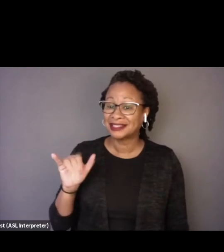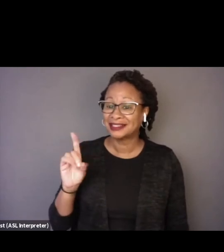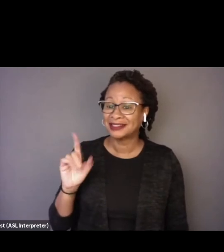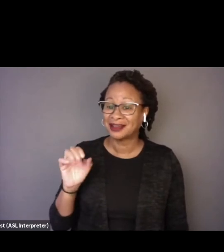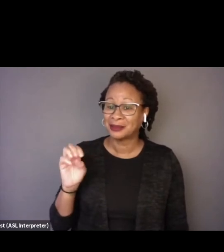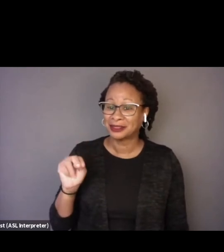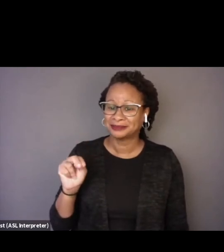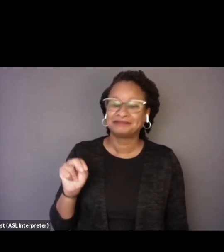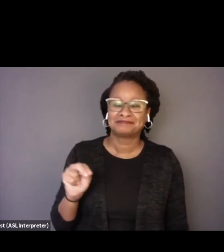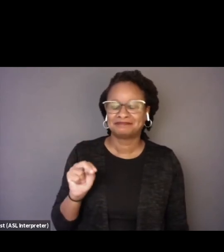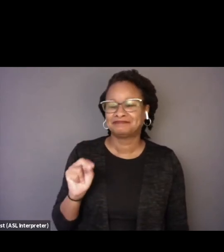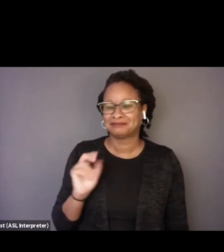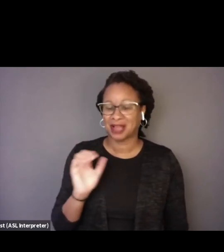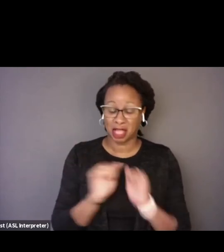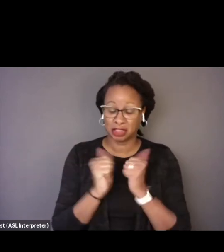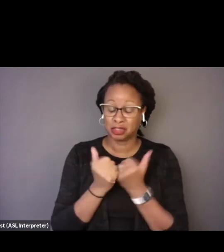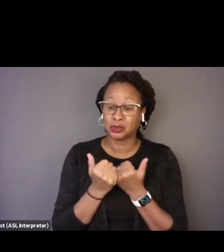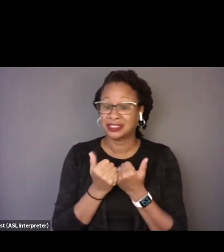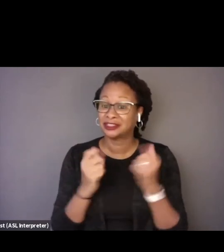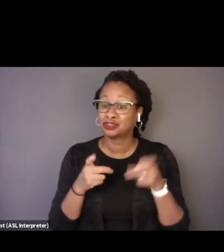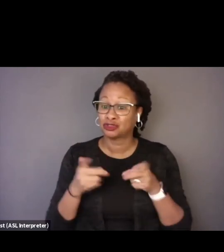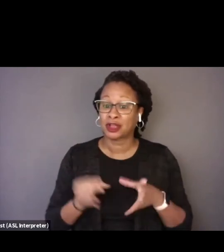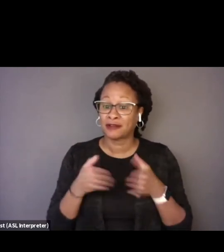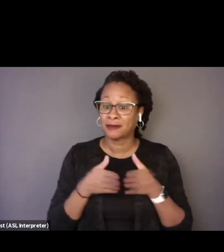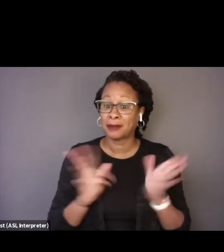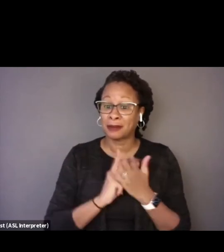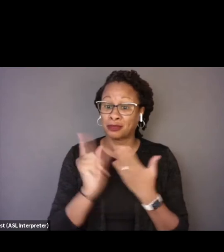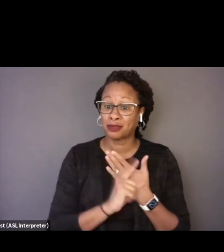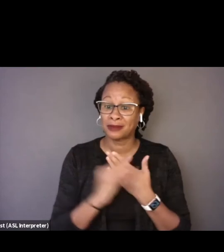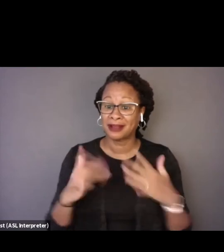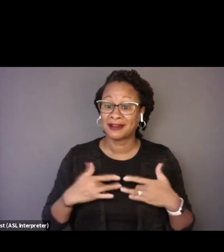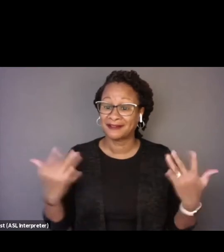I am the associate director of Public Programs & Events here at the IDA.